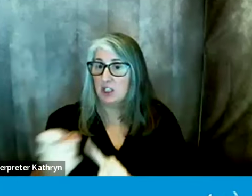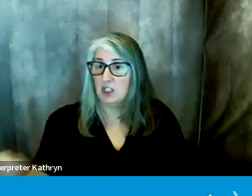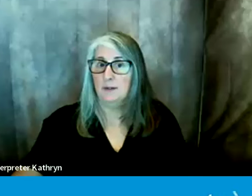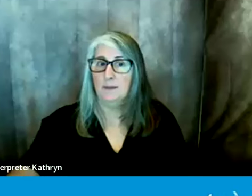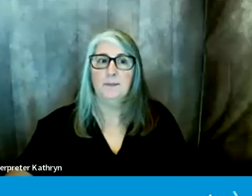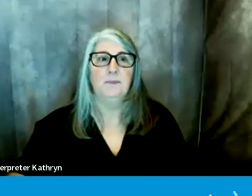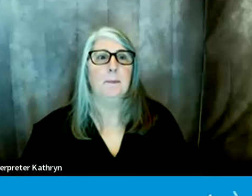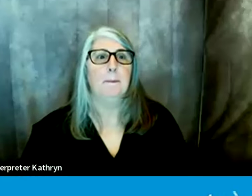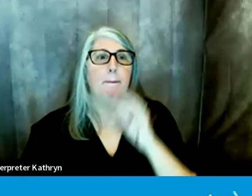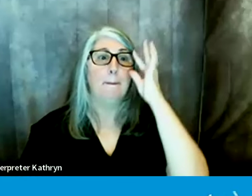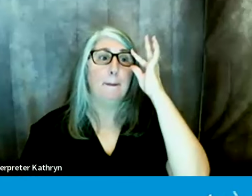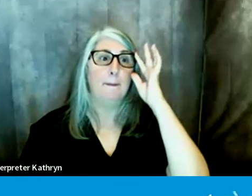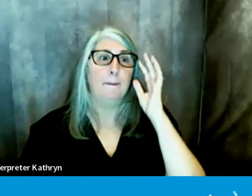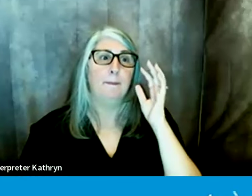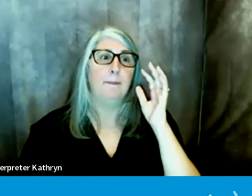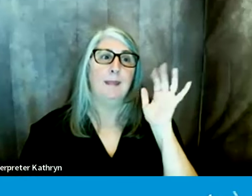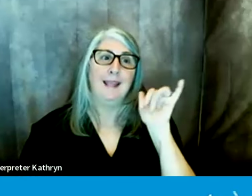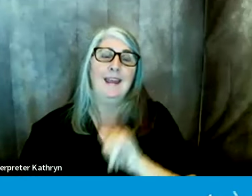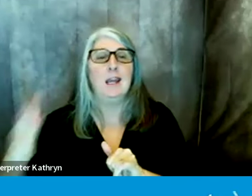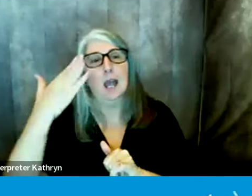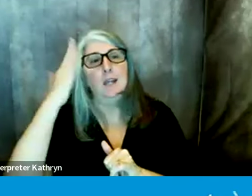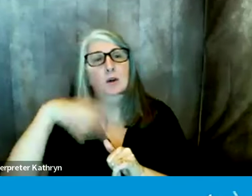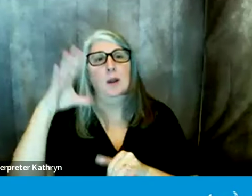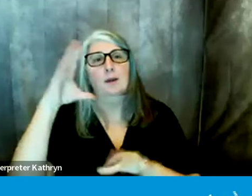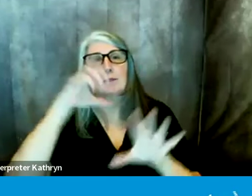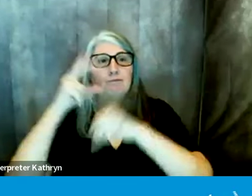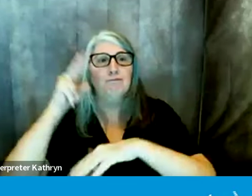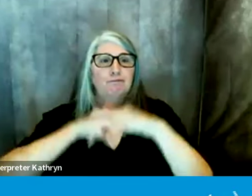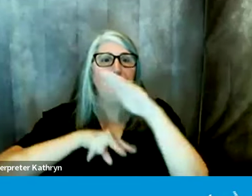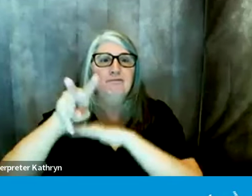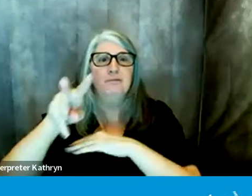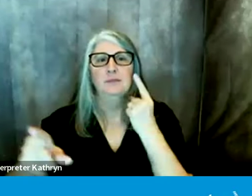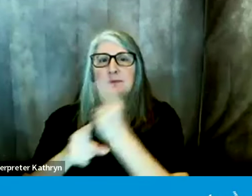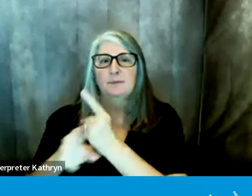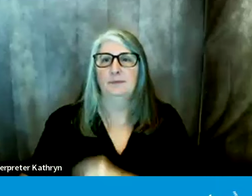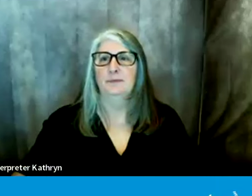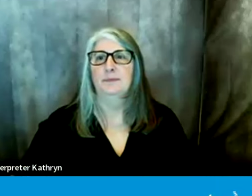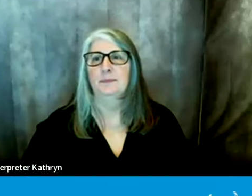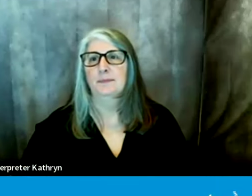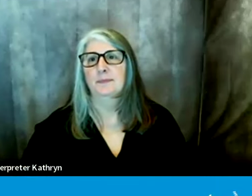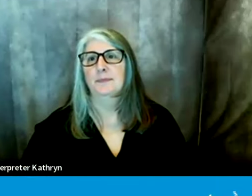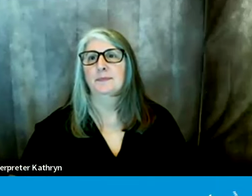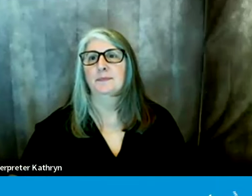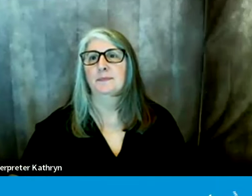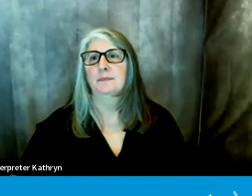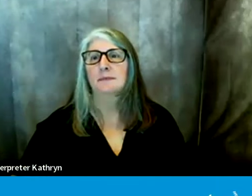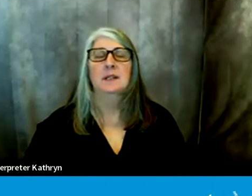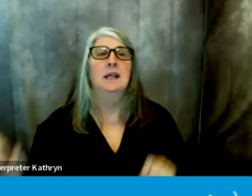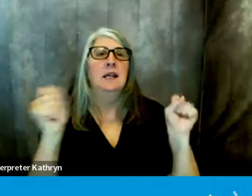That's really speculating, I realize. Yeah, right now, I think the limitations for SCONE and SCiP